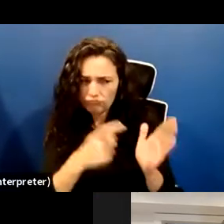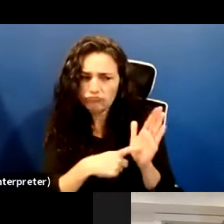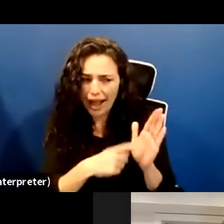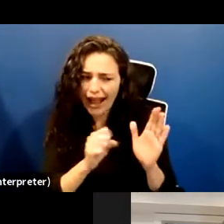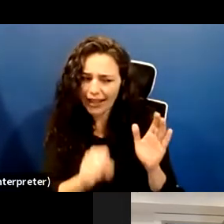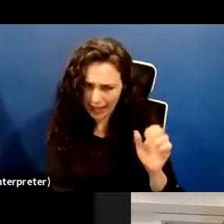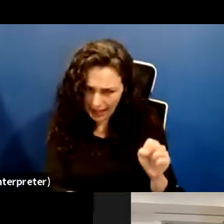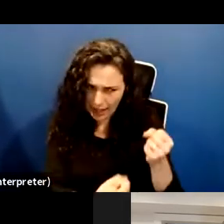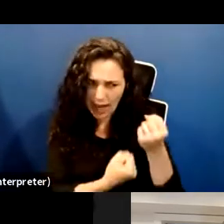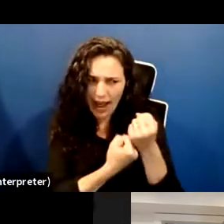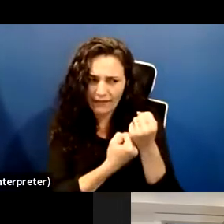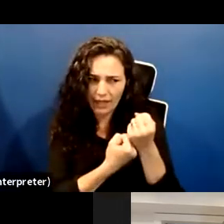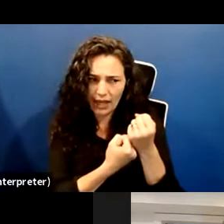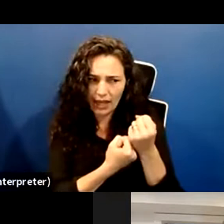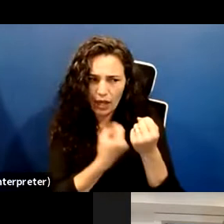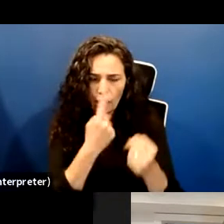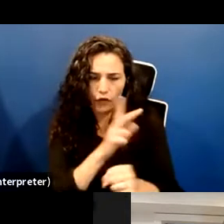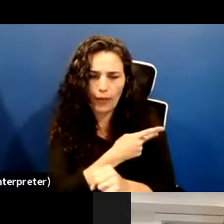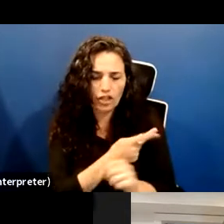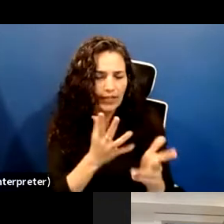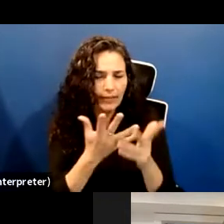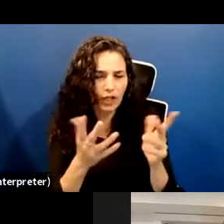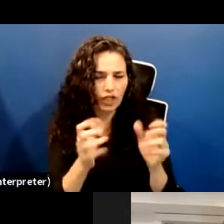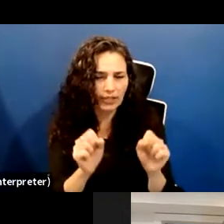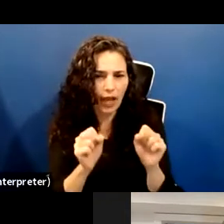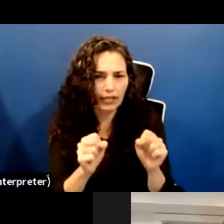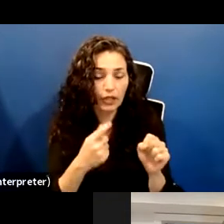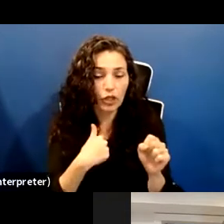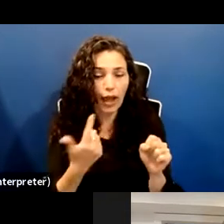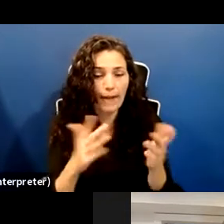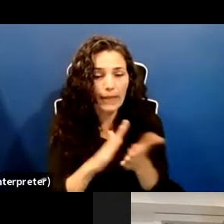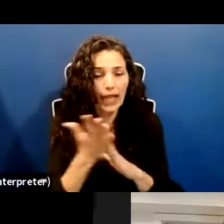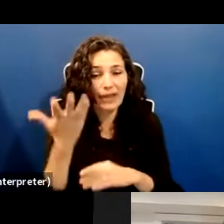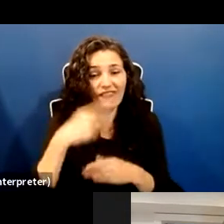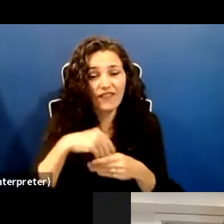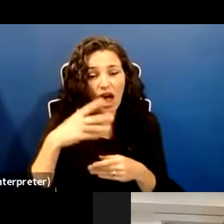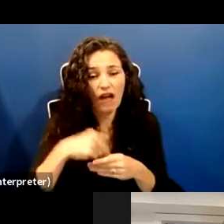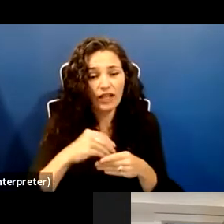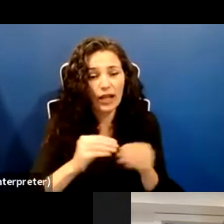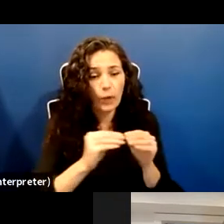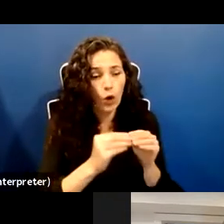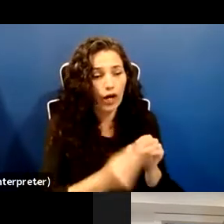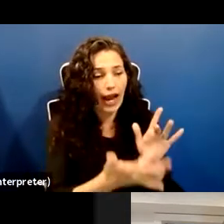you know, after this, I actually got involved in a lot more outreach in my community. So it was really wonderful.